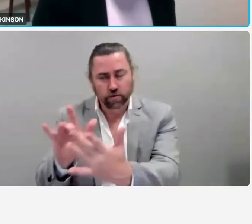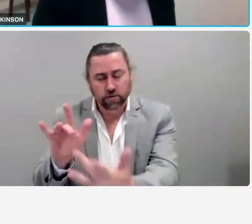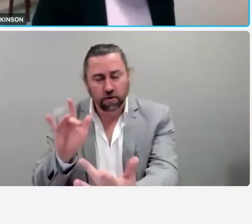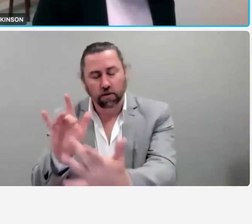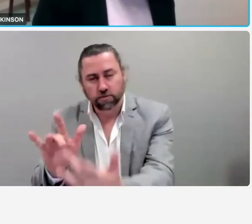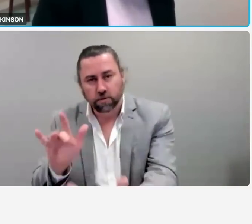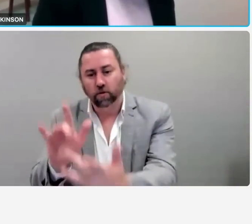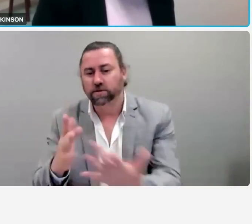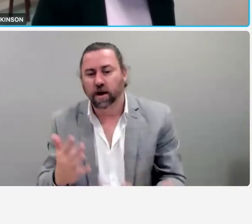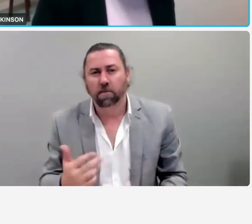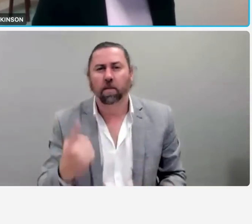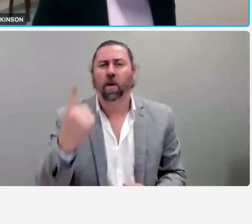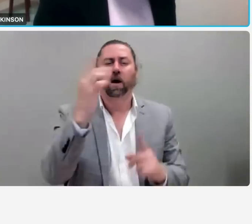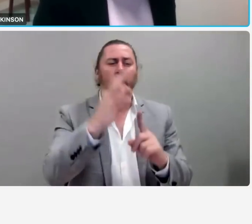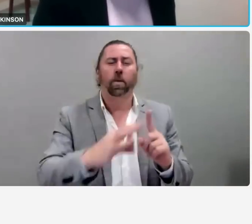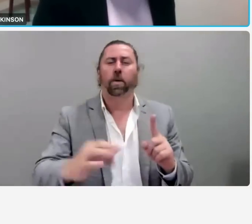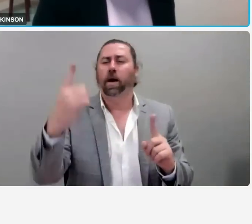may occasionally need a surge of care partner support.